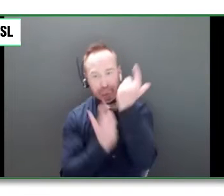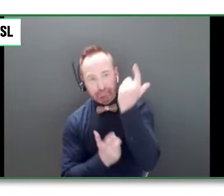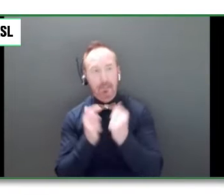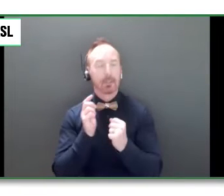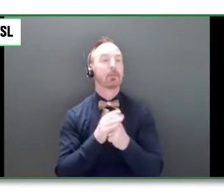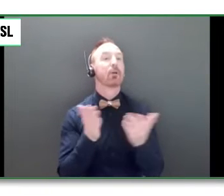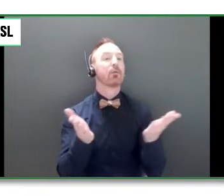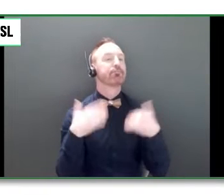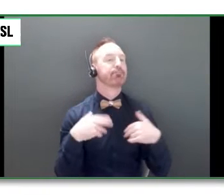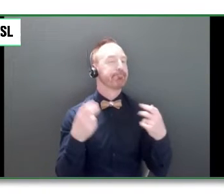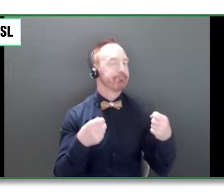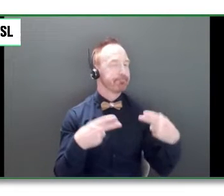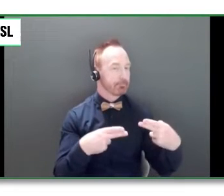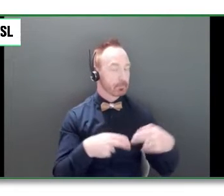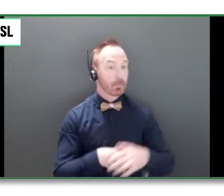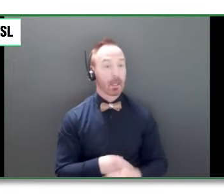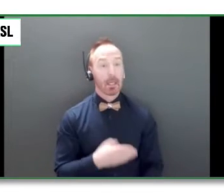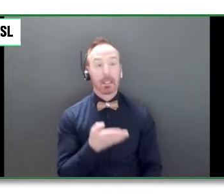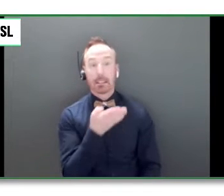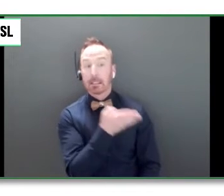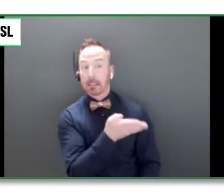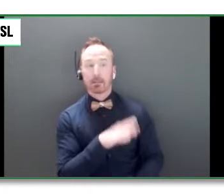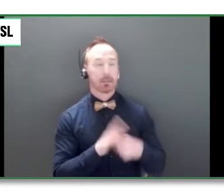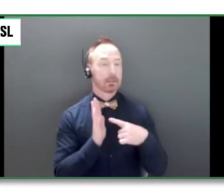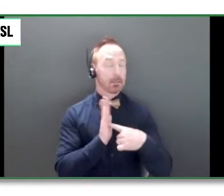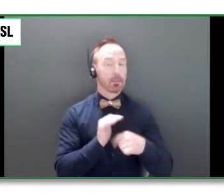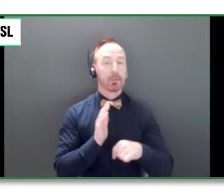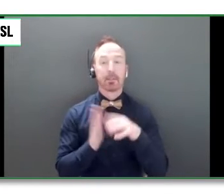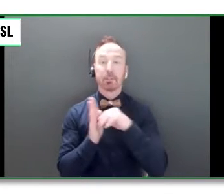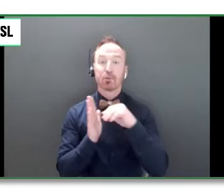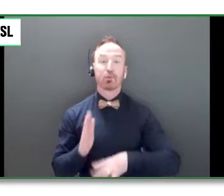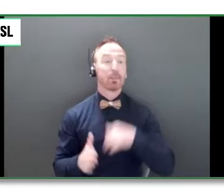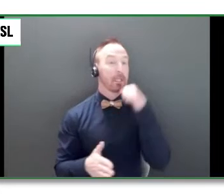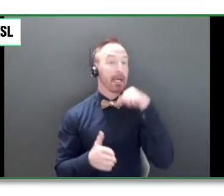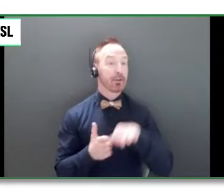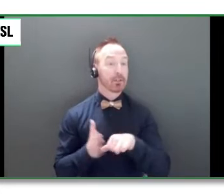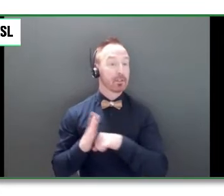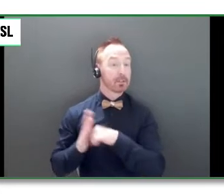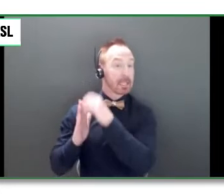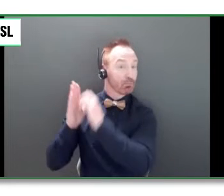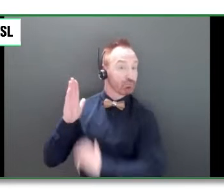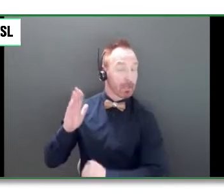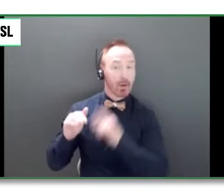So some examples of student letters from that is they've really picked up on the